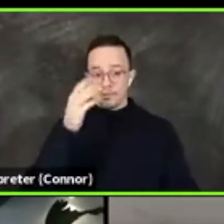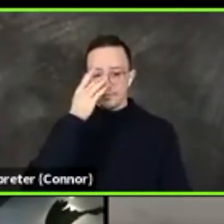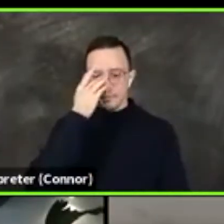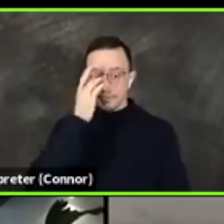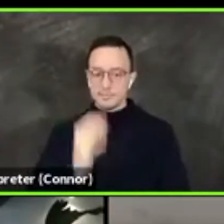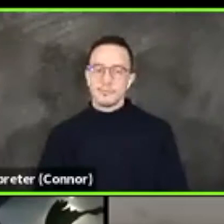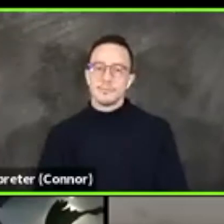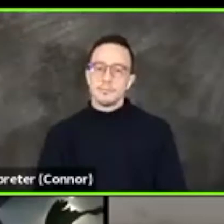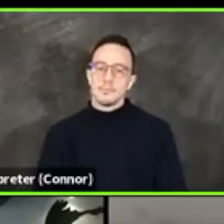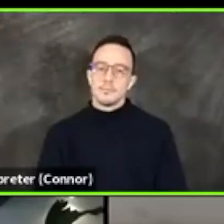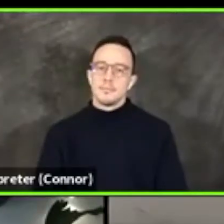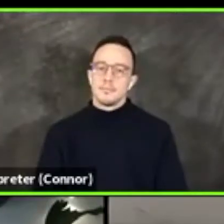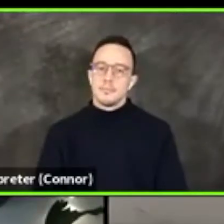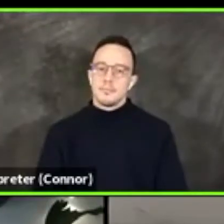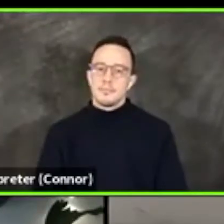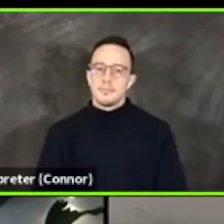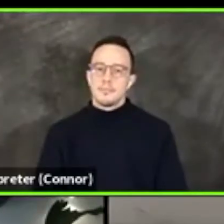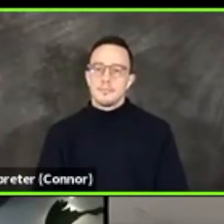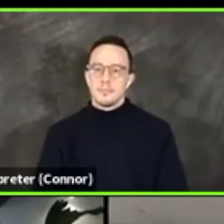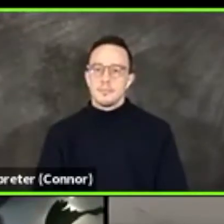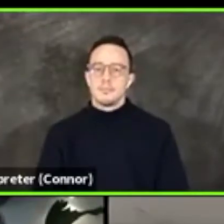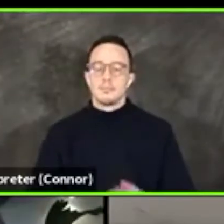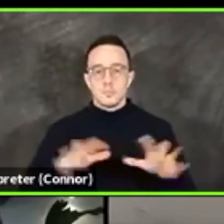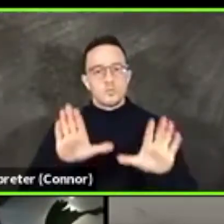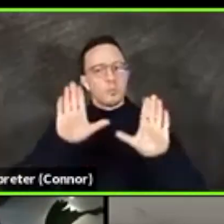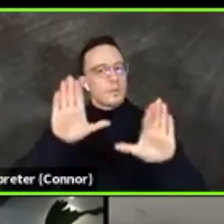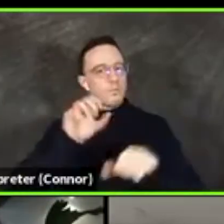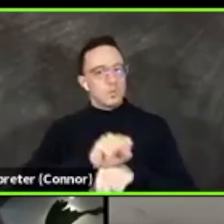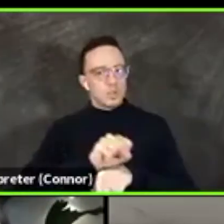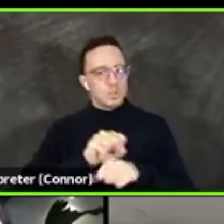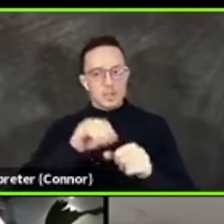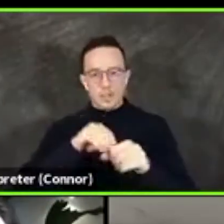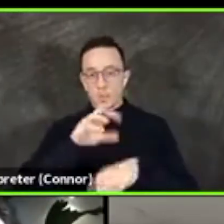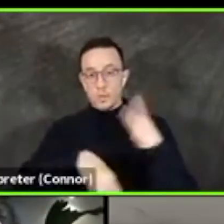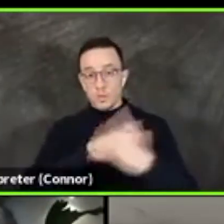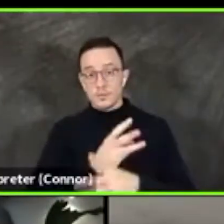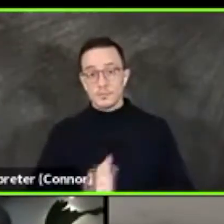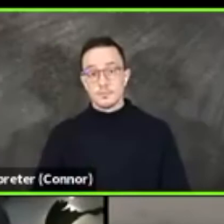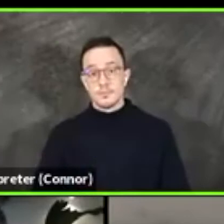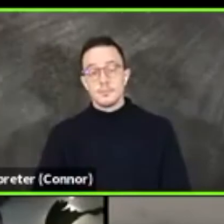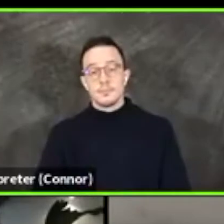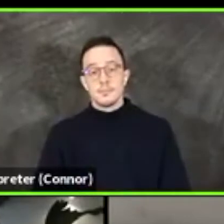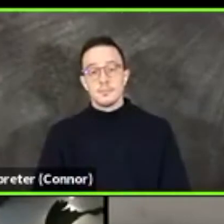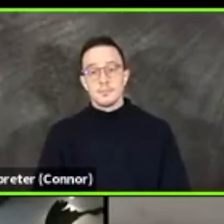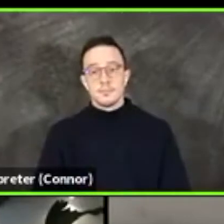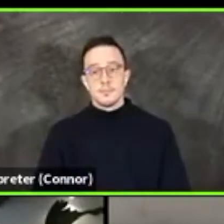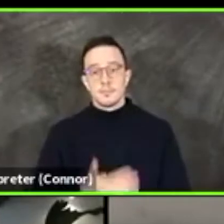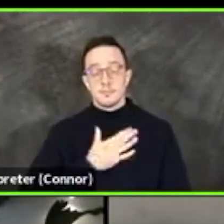SUCH GOOD WORK, IN THE WORLD AND I GUESS MY FIRST QUESTION FOR